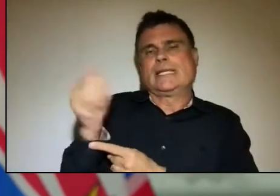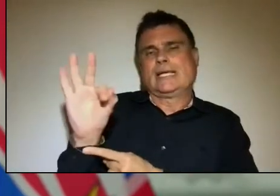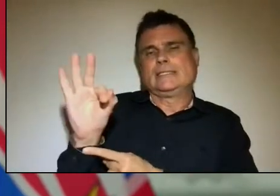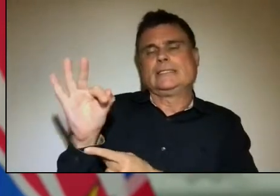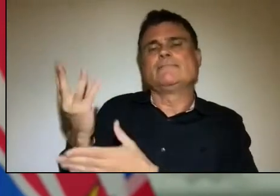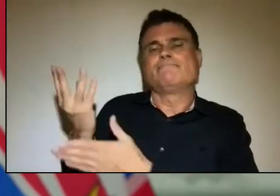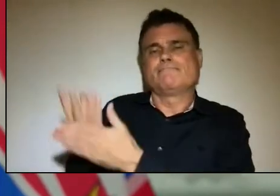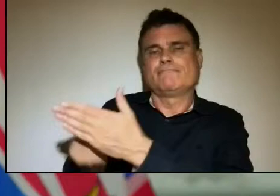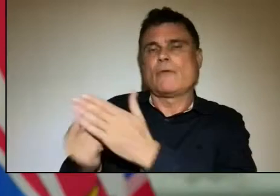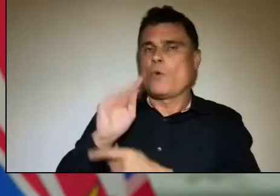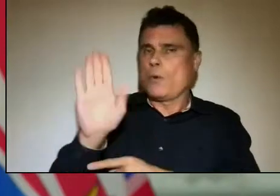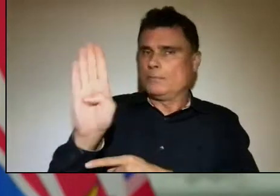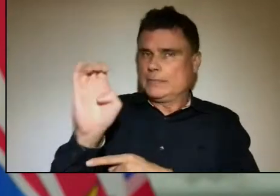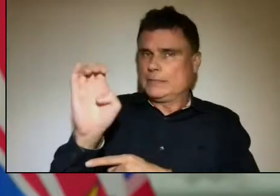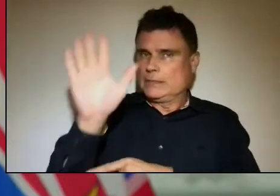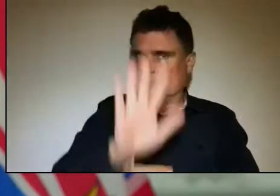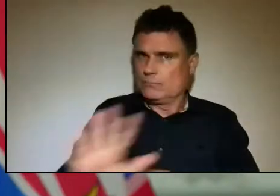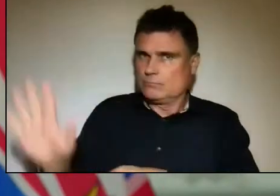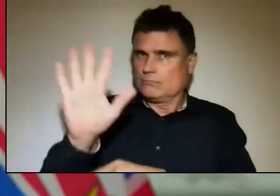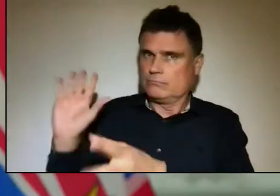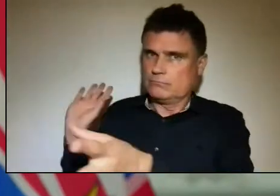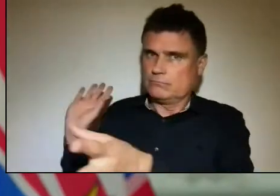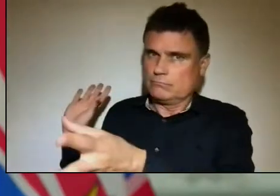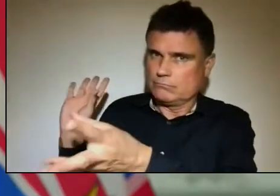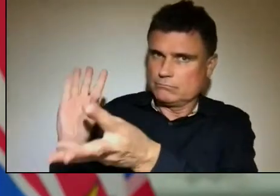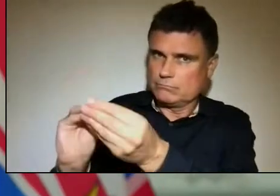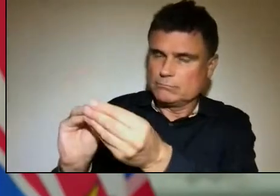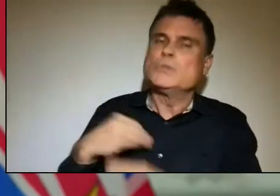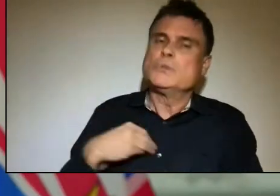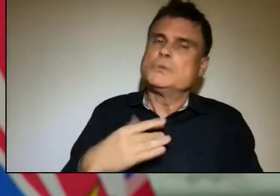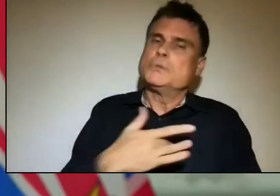And as always, our condolences and our thoughts go out to all